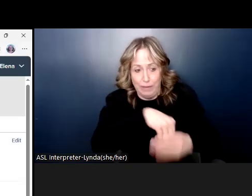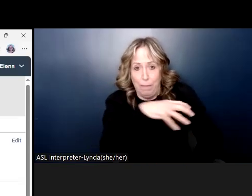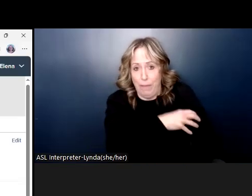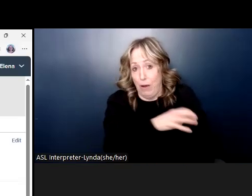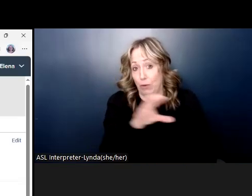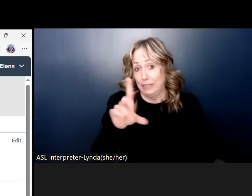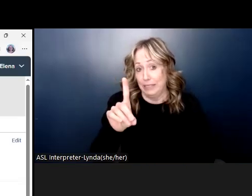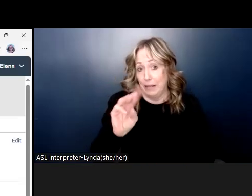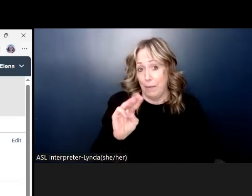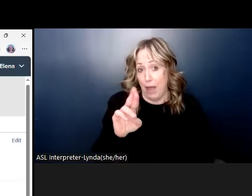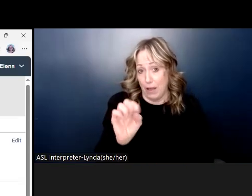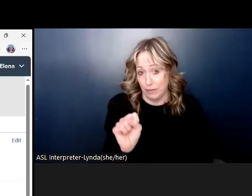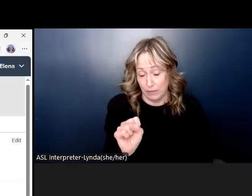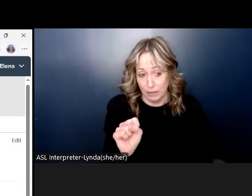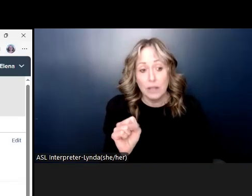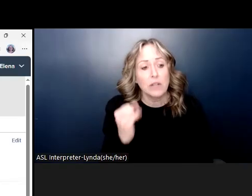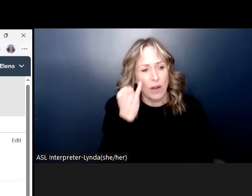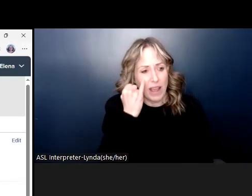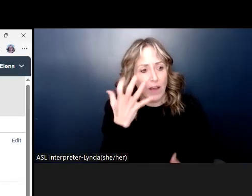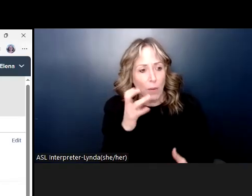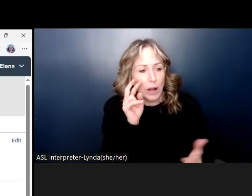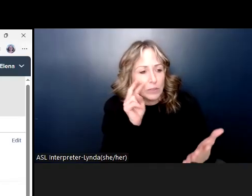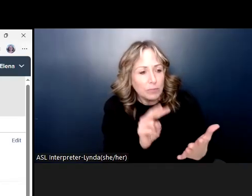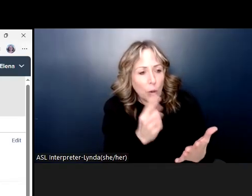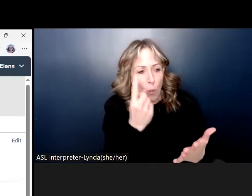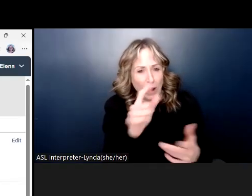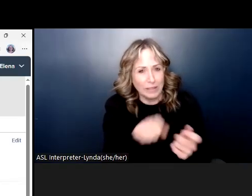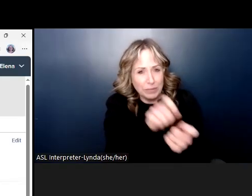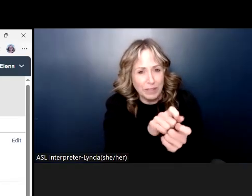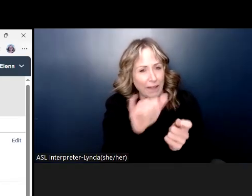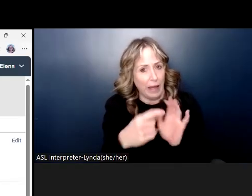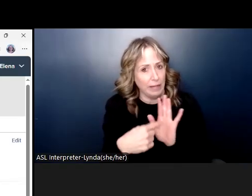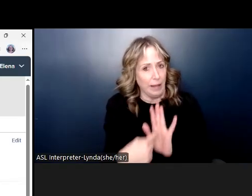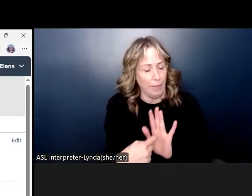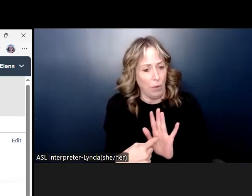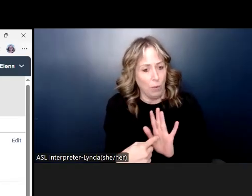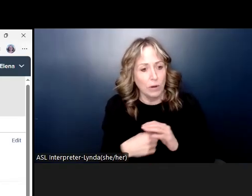So if I want to look at one particular one, and I'm going to show the one that I had, the demo was an example of in there.